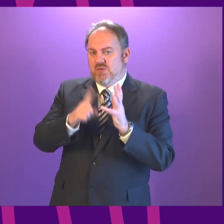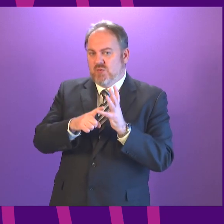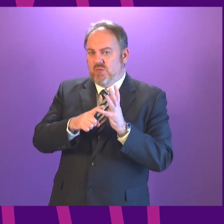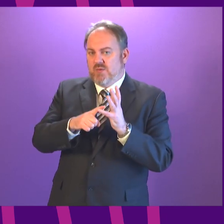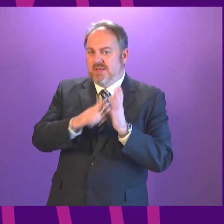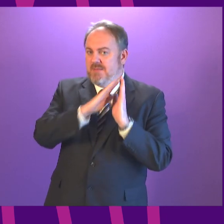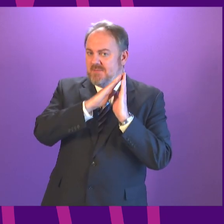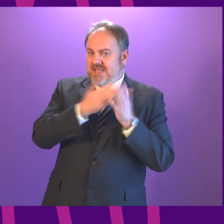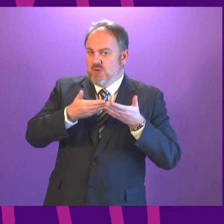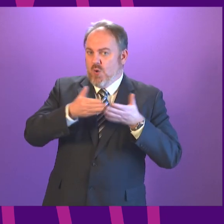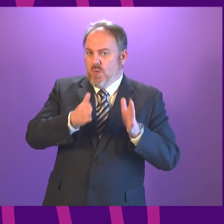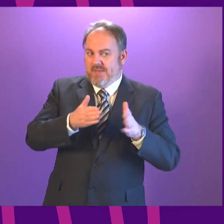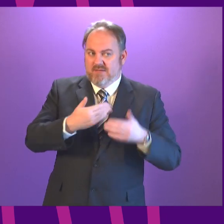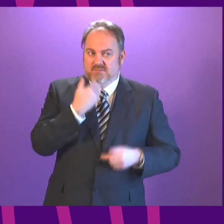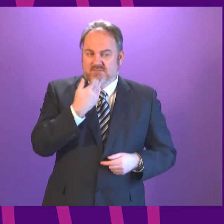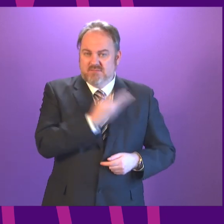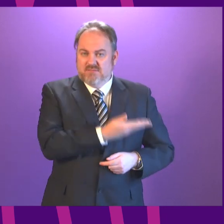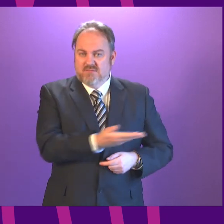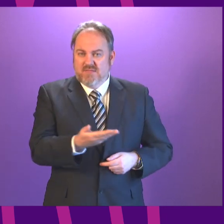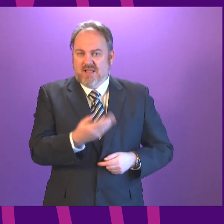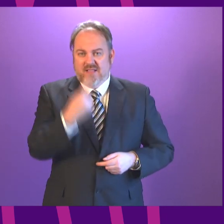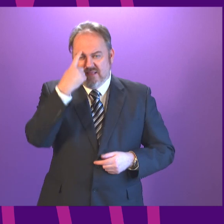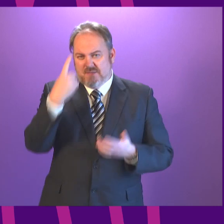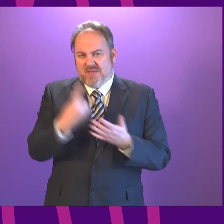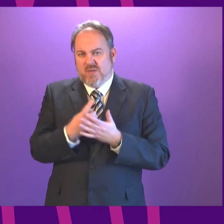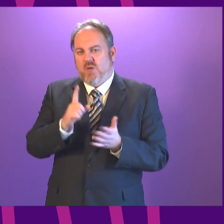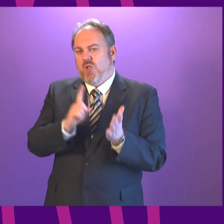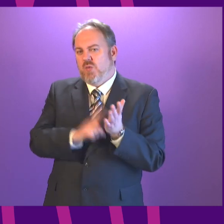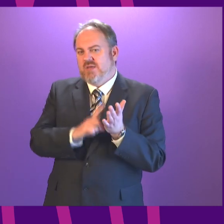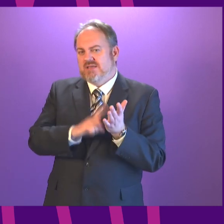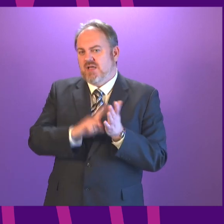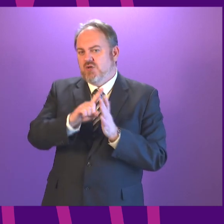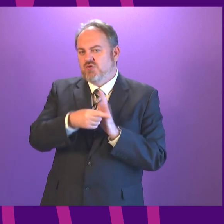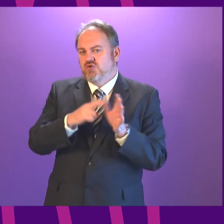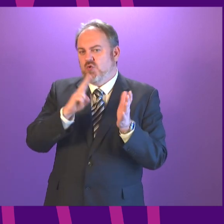she provide details of how the Louisa Jordan hospital will be staffed if it is needed?